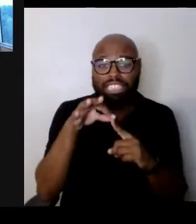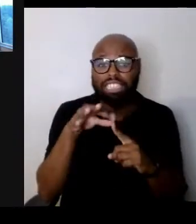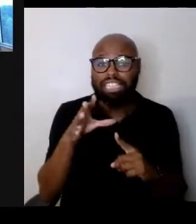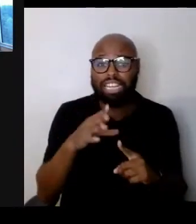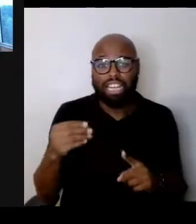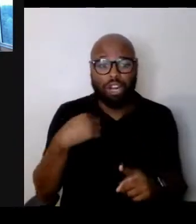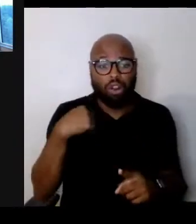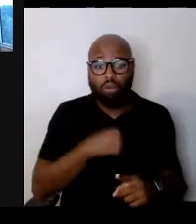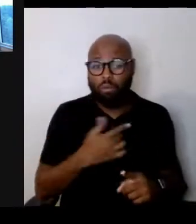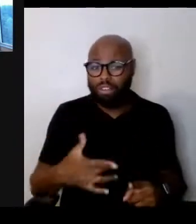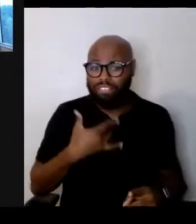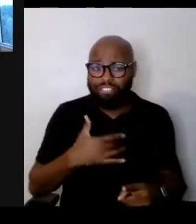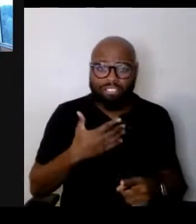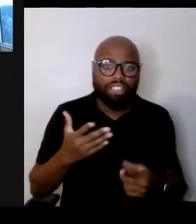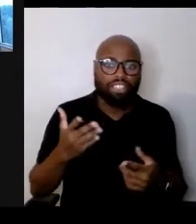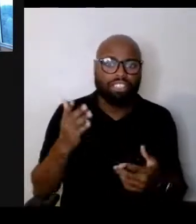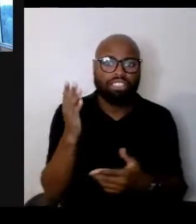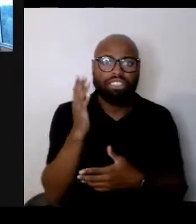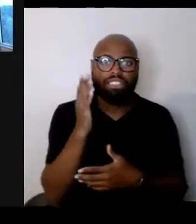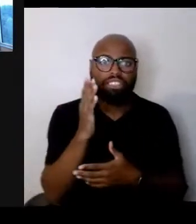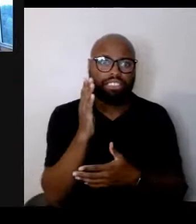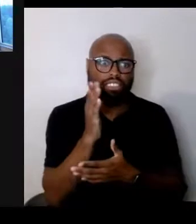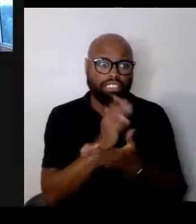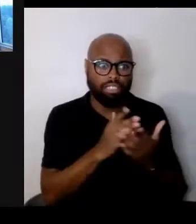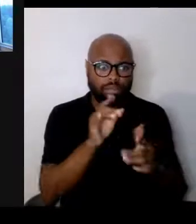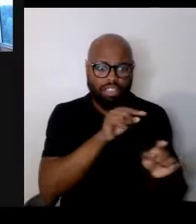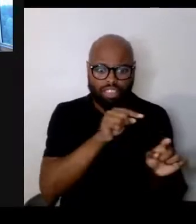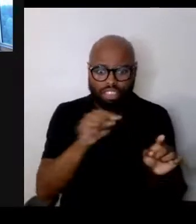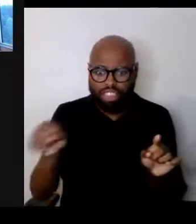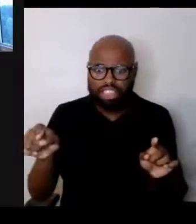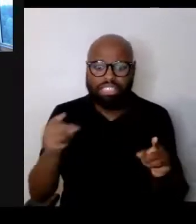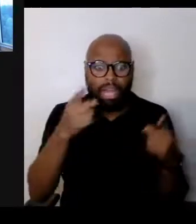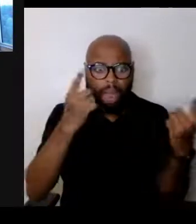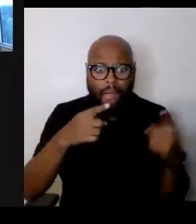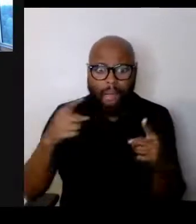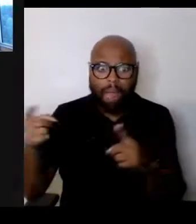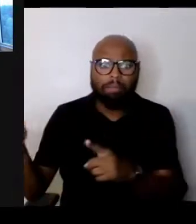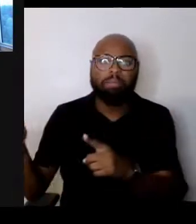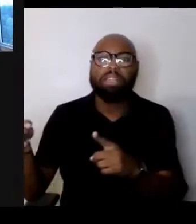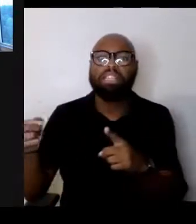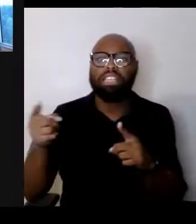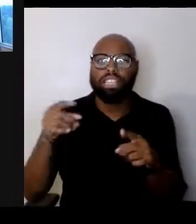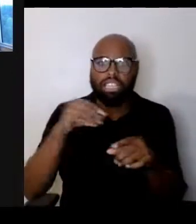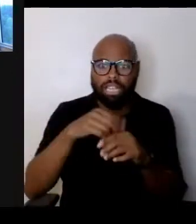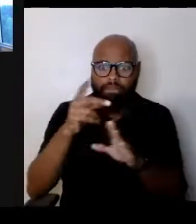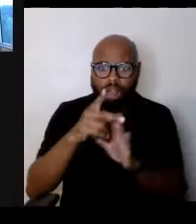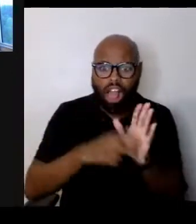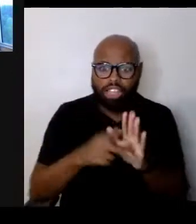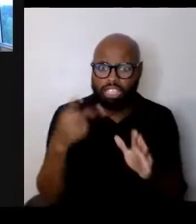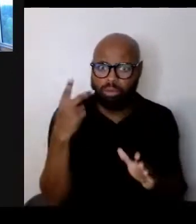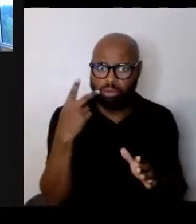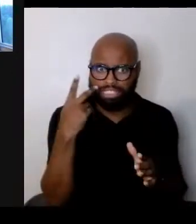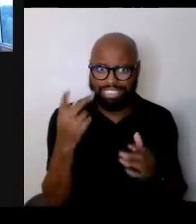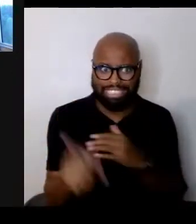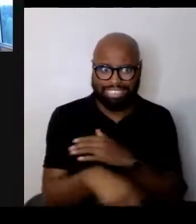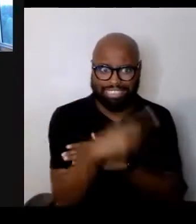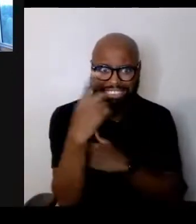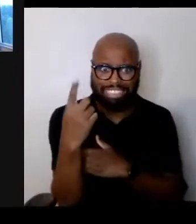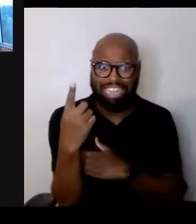and rhythms of that trauma regurgitate throughout policies that we're seeing today. And what's really scary about the moment